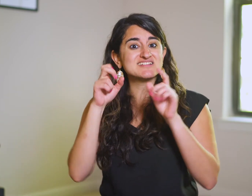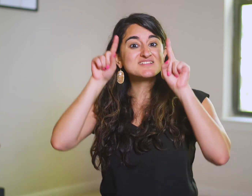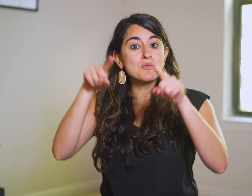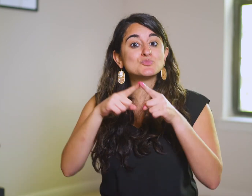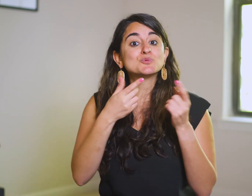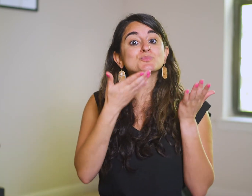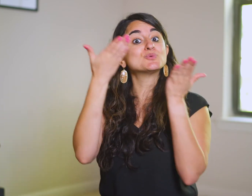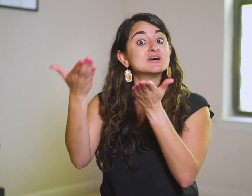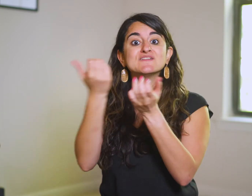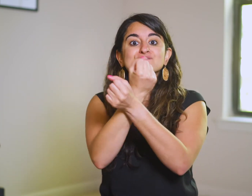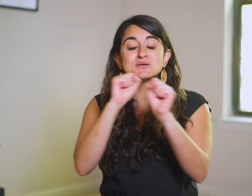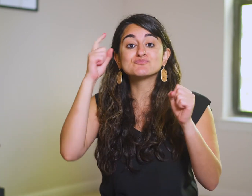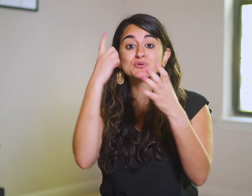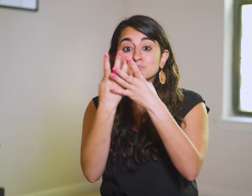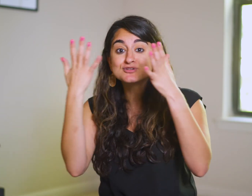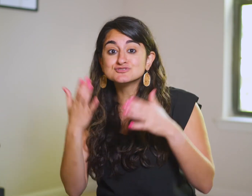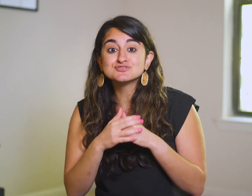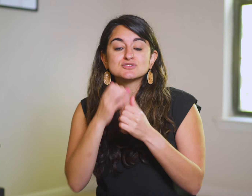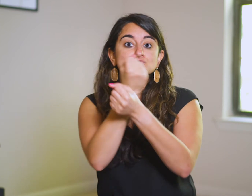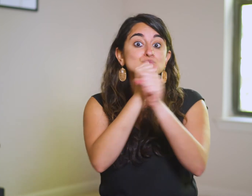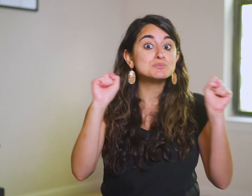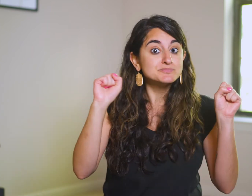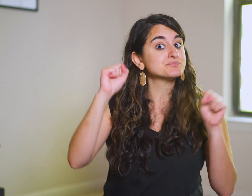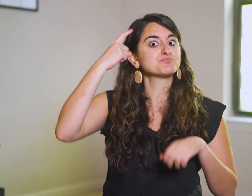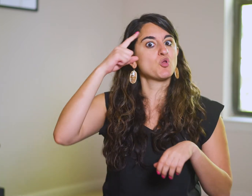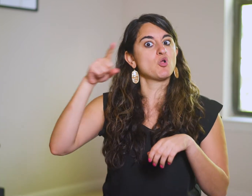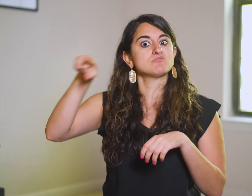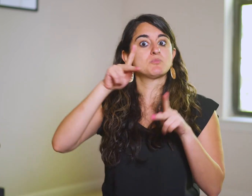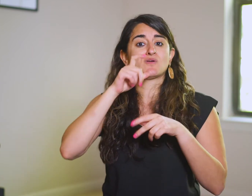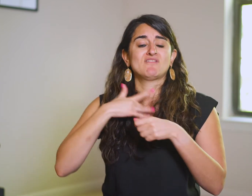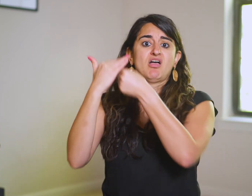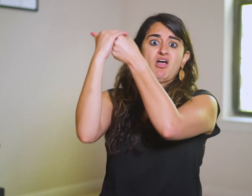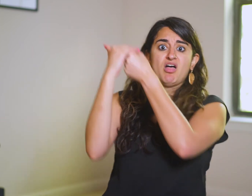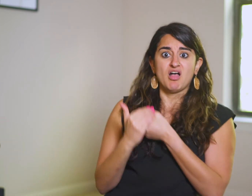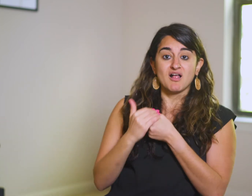He has come to bring freedom for prisoners and liberty for the oppressed